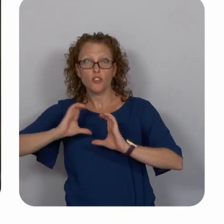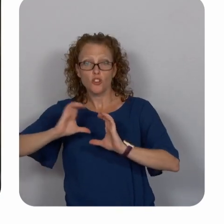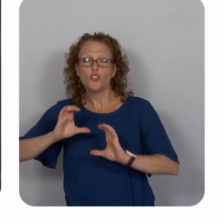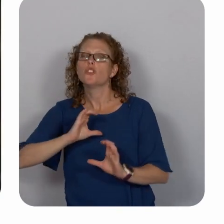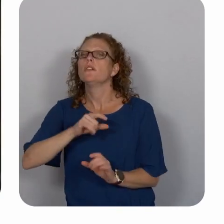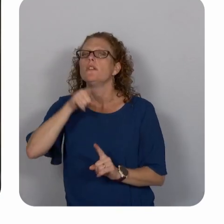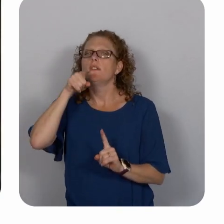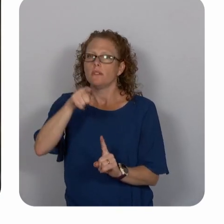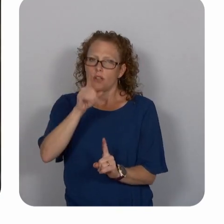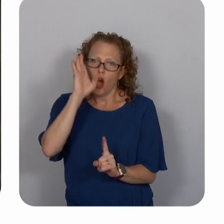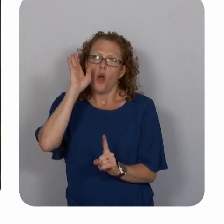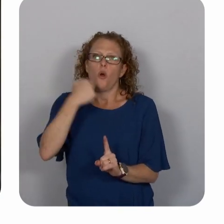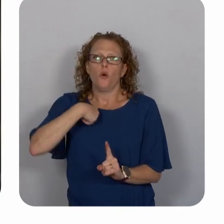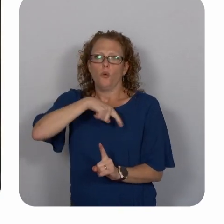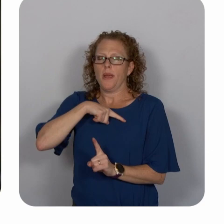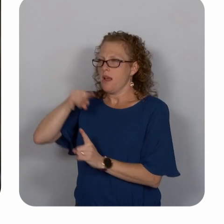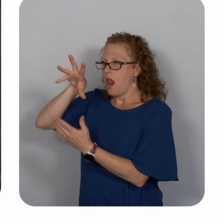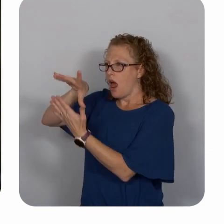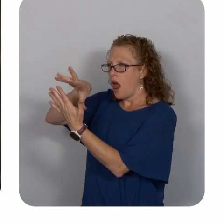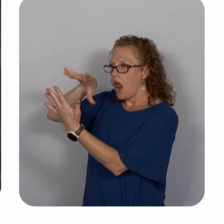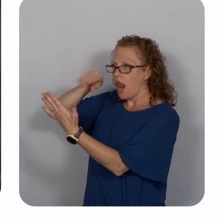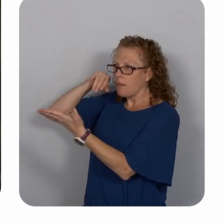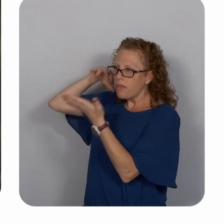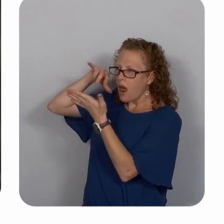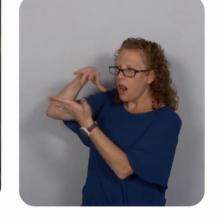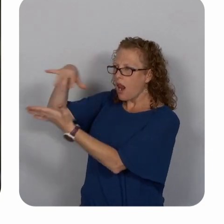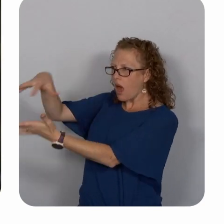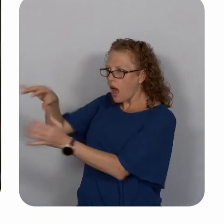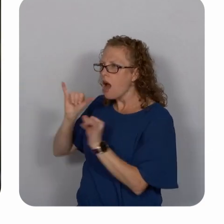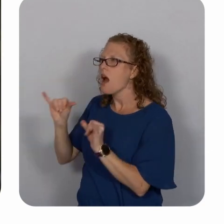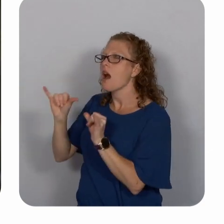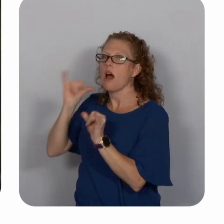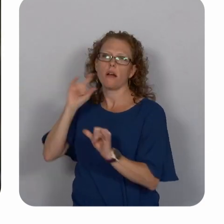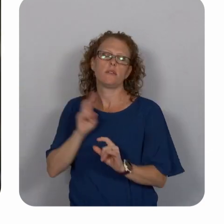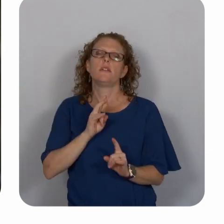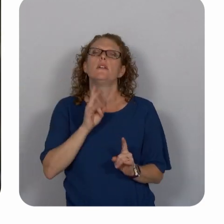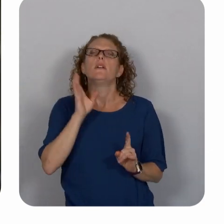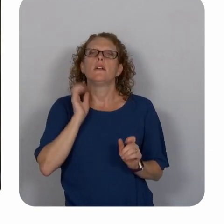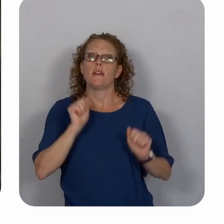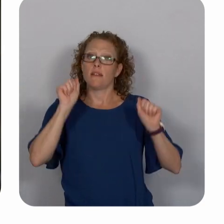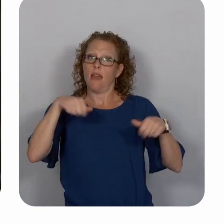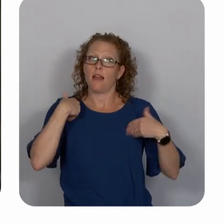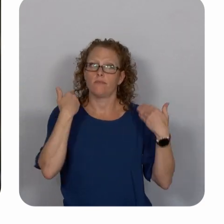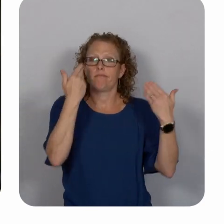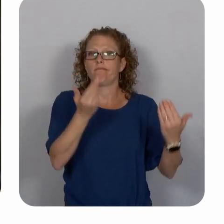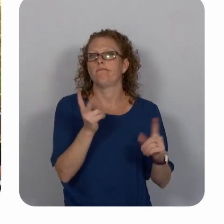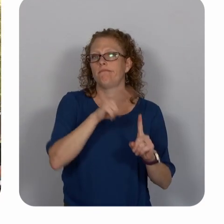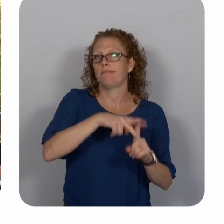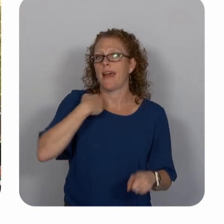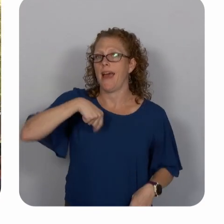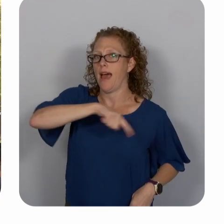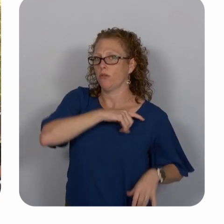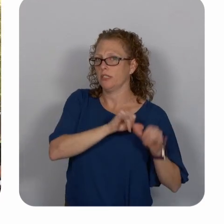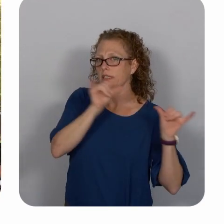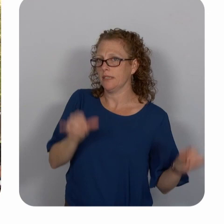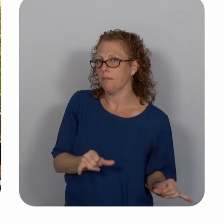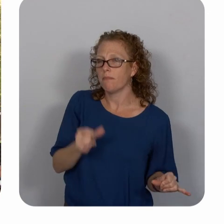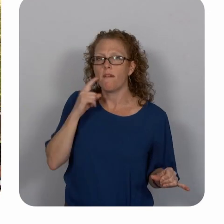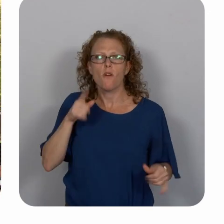how the user's conversations can easily extend to tens or hundreds of conversation turns over the course of a few days.